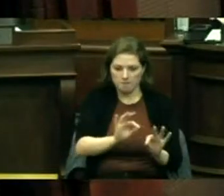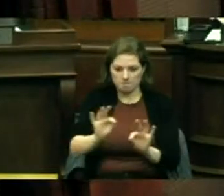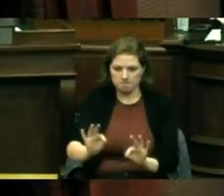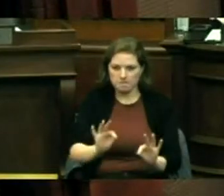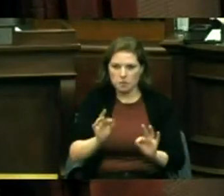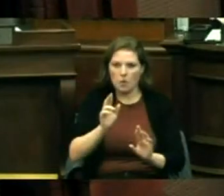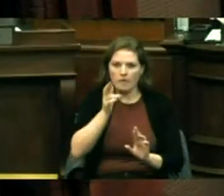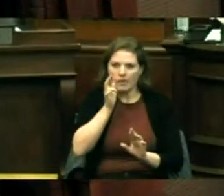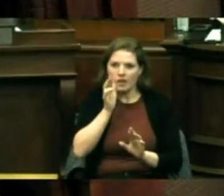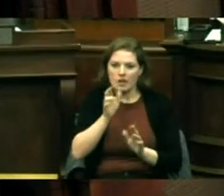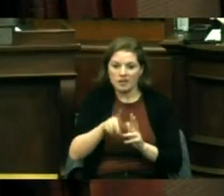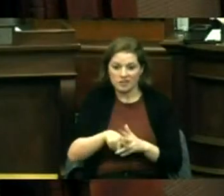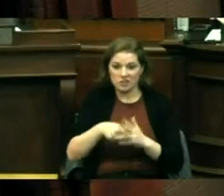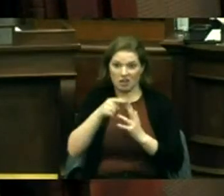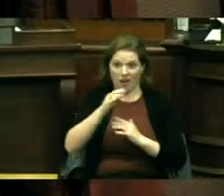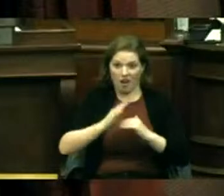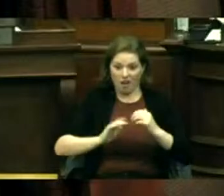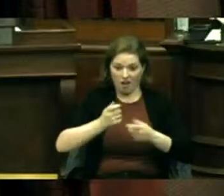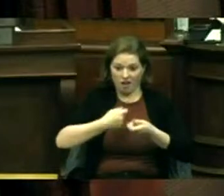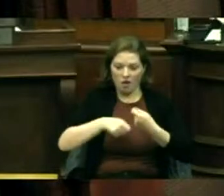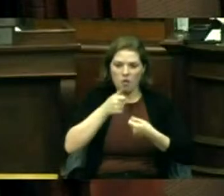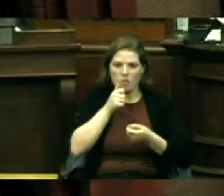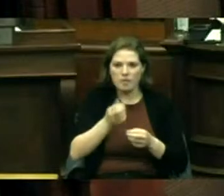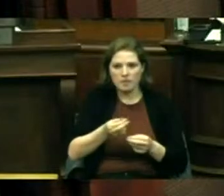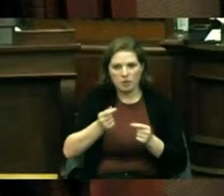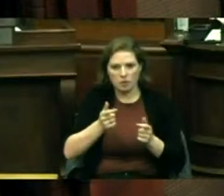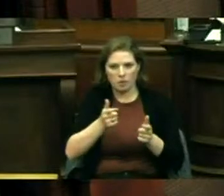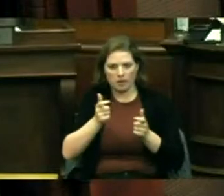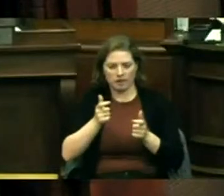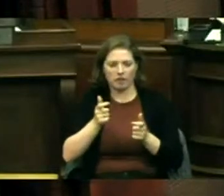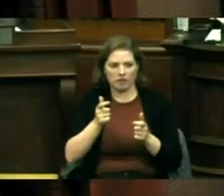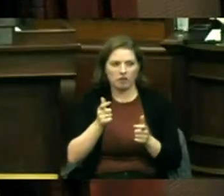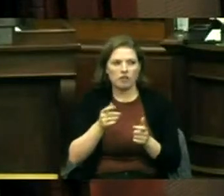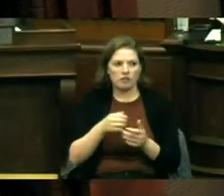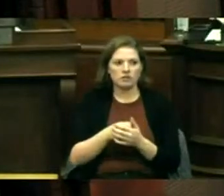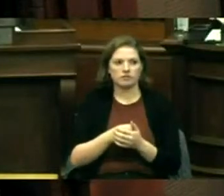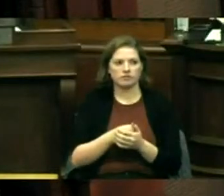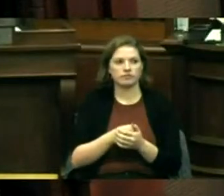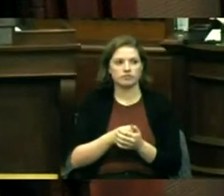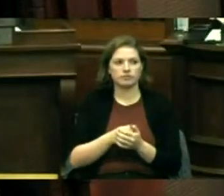stage it and hopefully we'll try